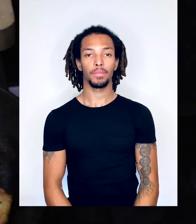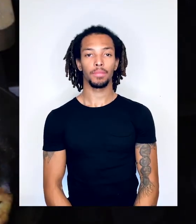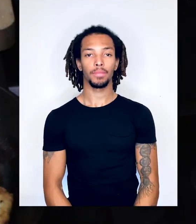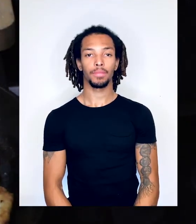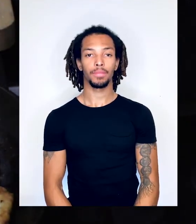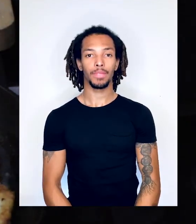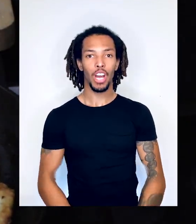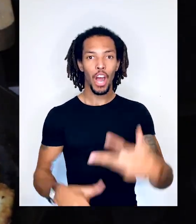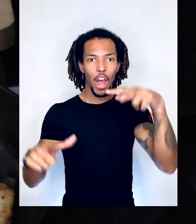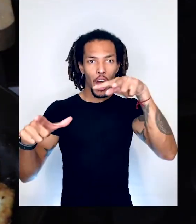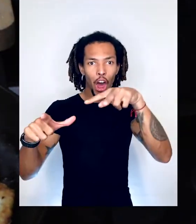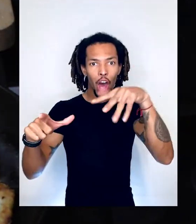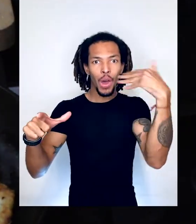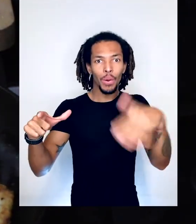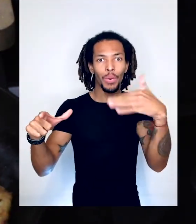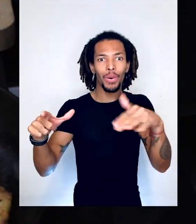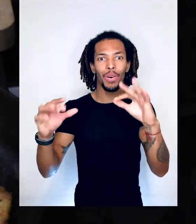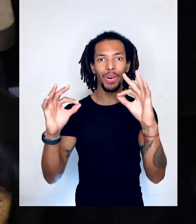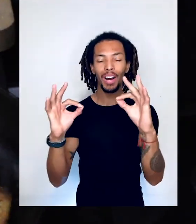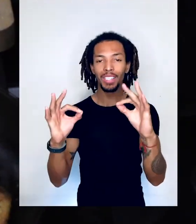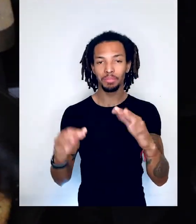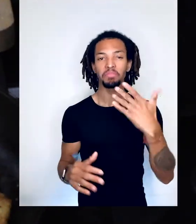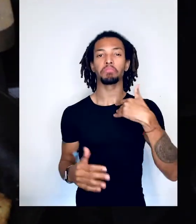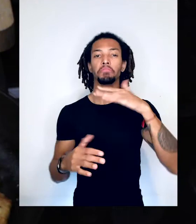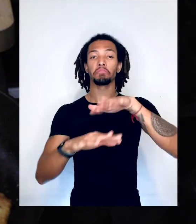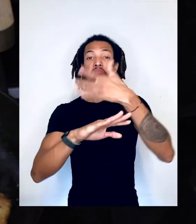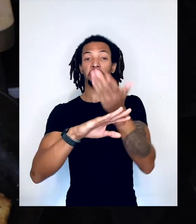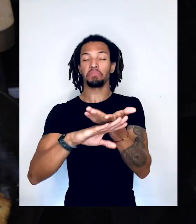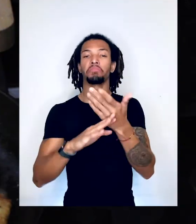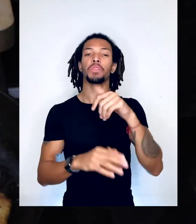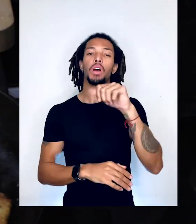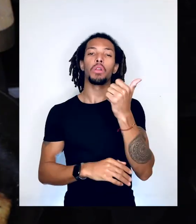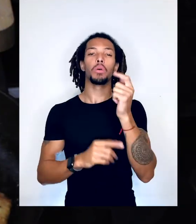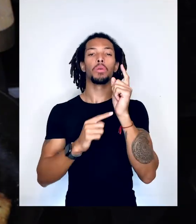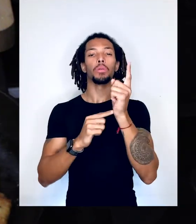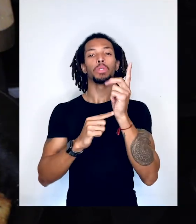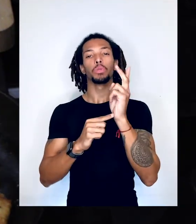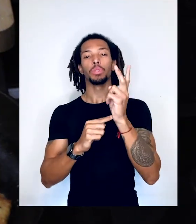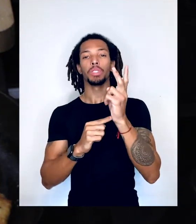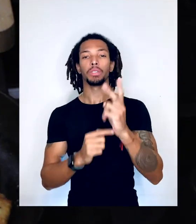Look at that! And I'll just give it another minute or two on the other side...